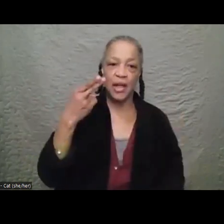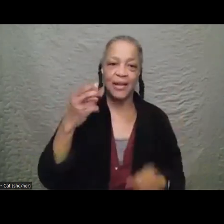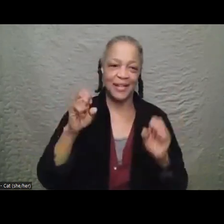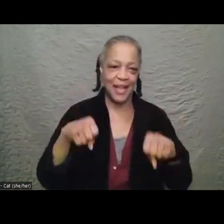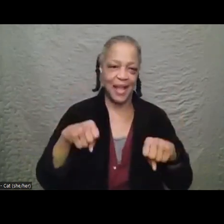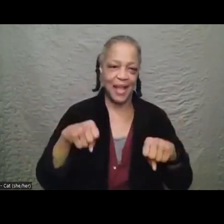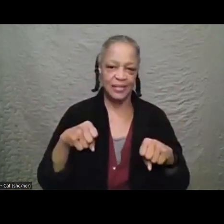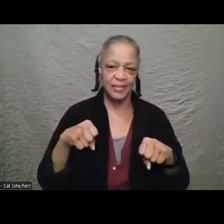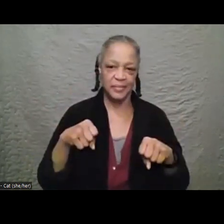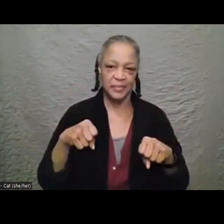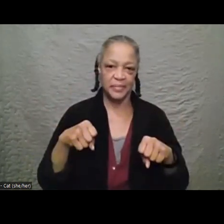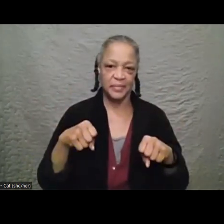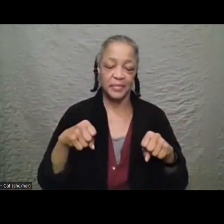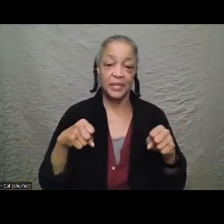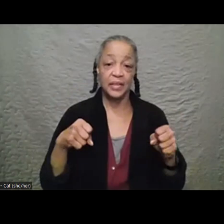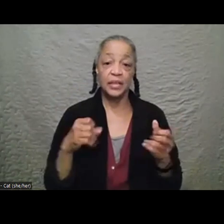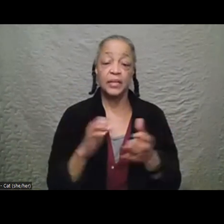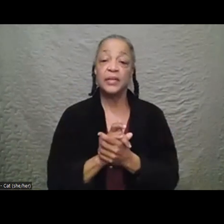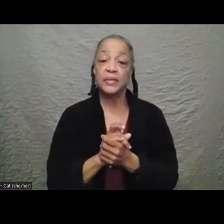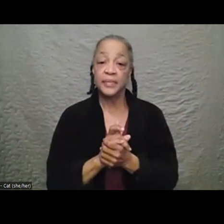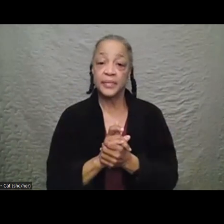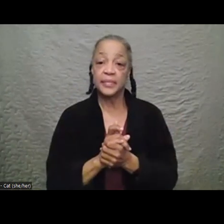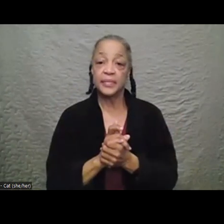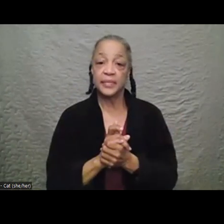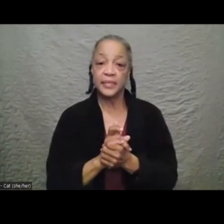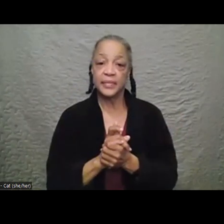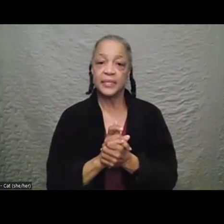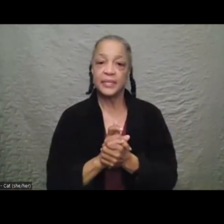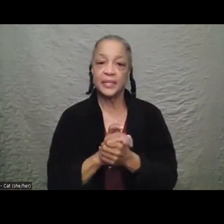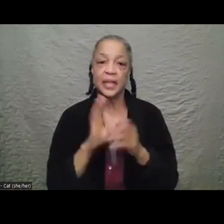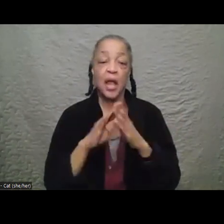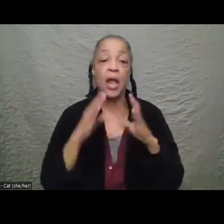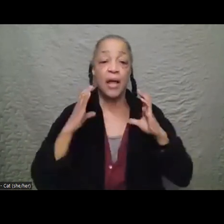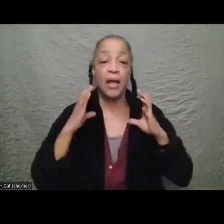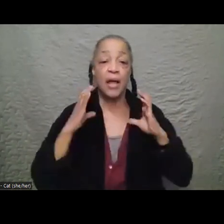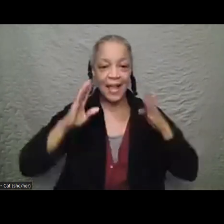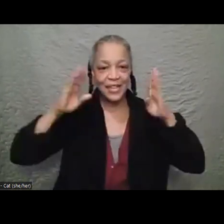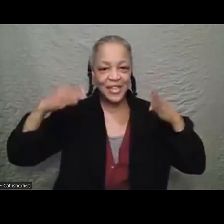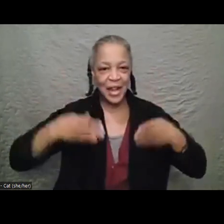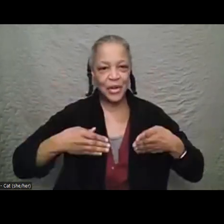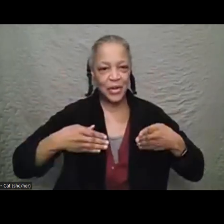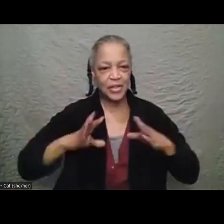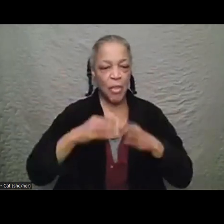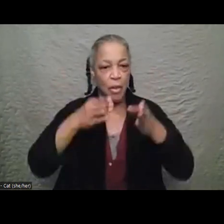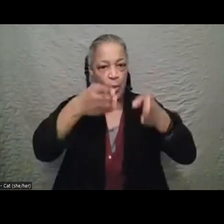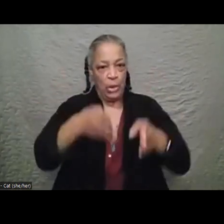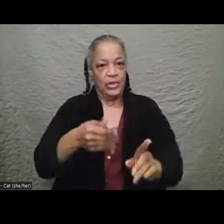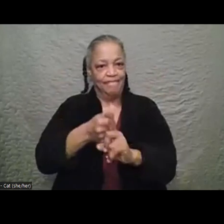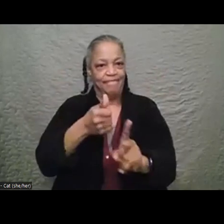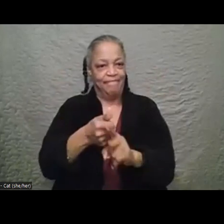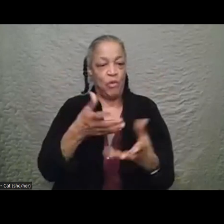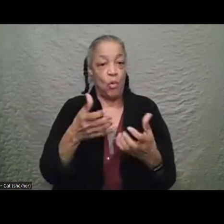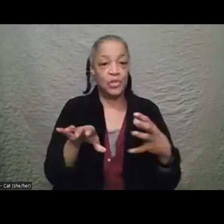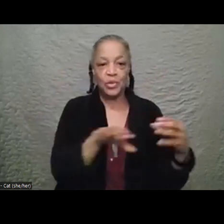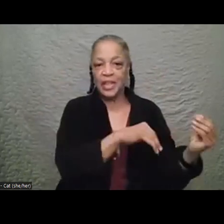And, with it all being client centered . It's all about the person who wants to leave.